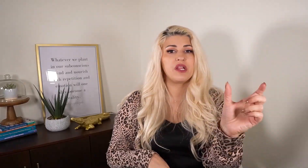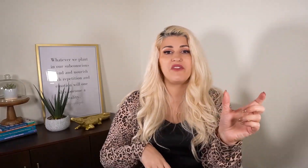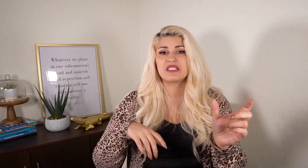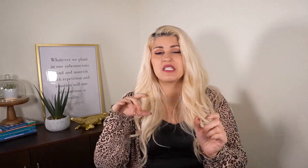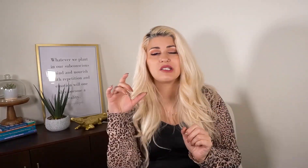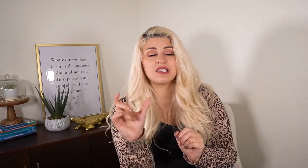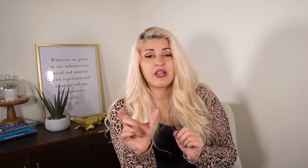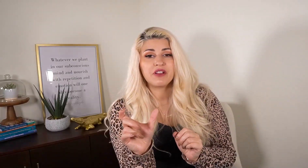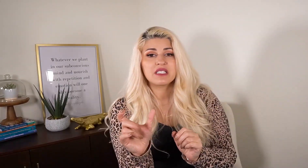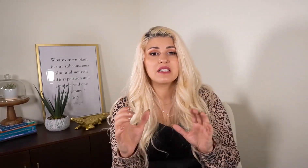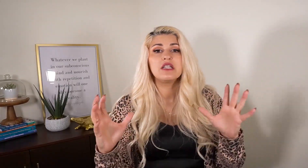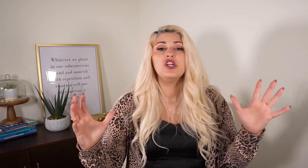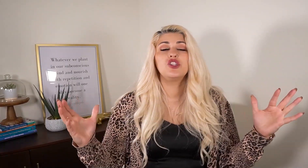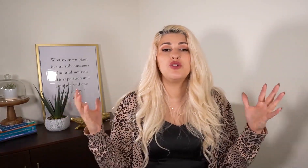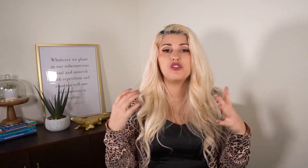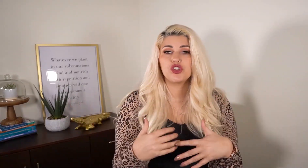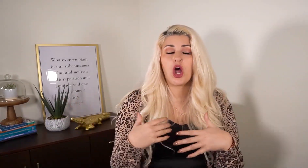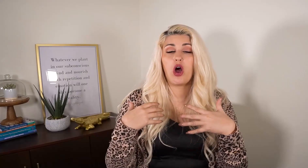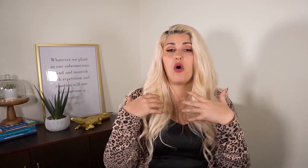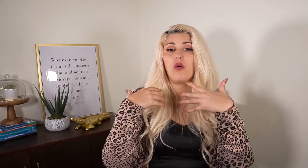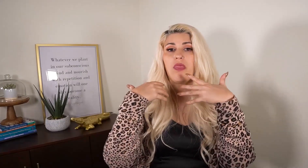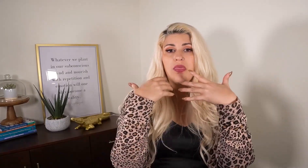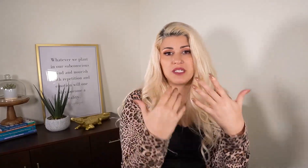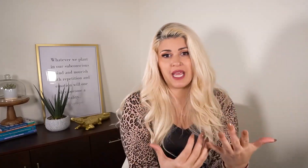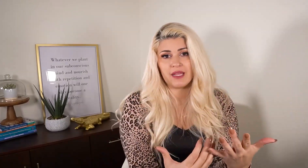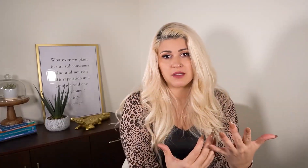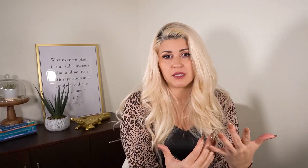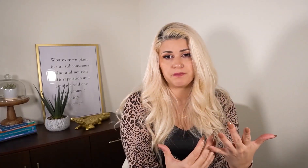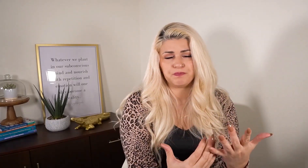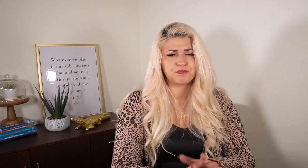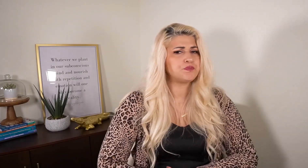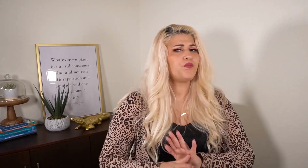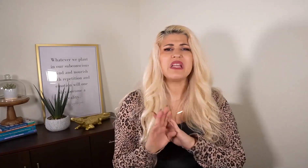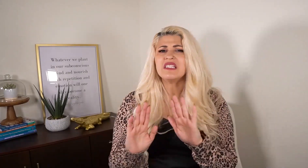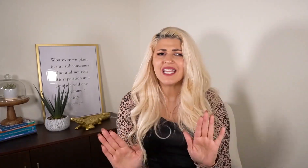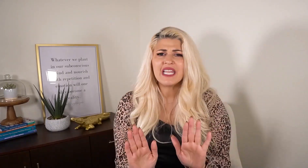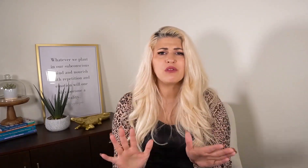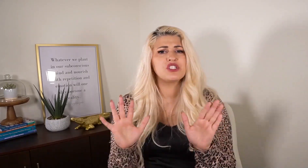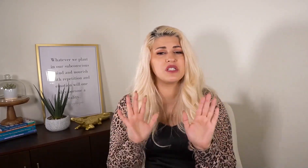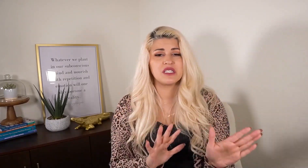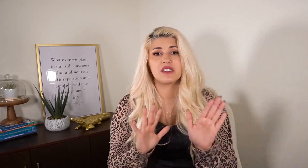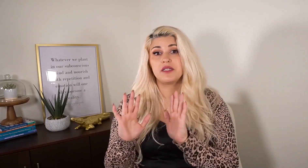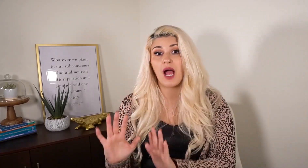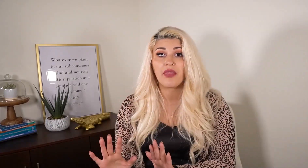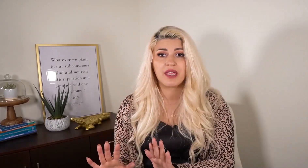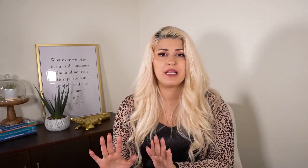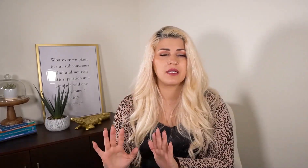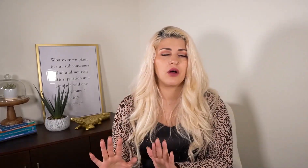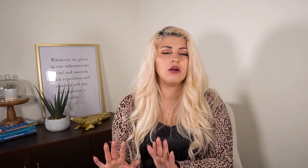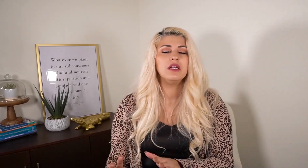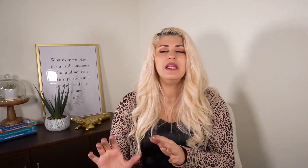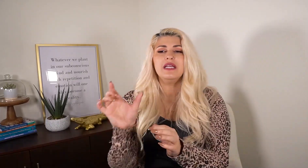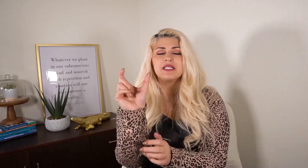prefixes and suffixes to show the tense. In sign language, this is not the case at all.